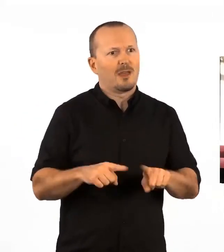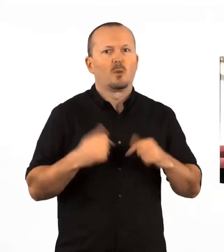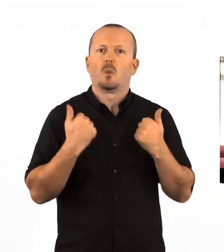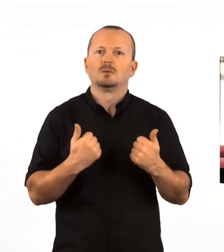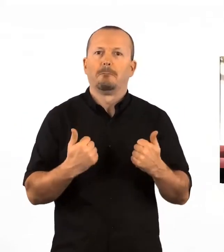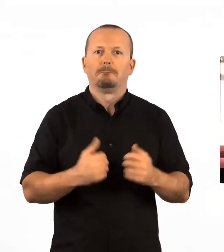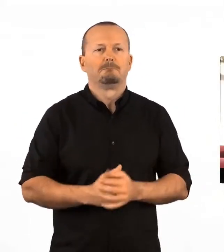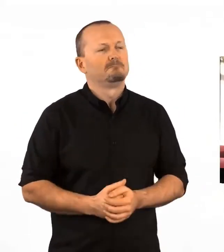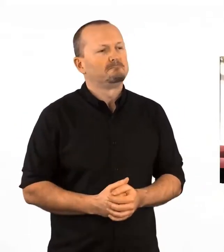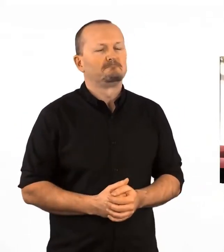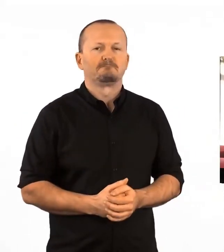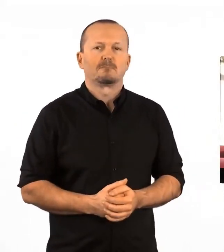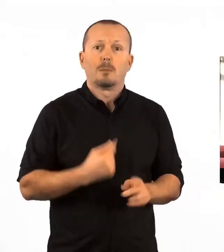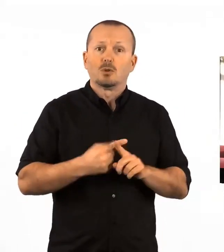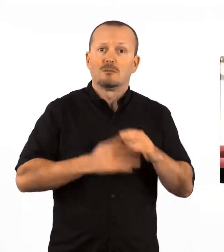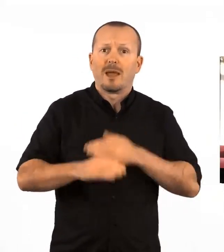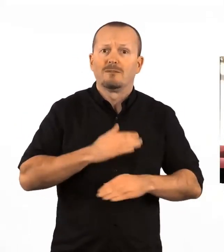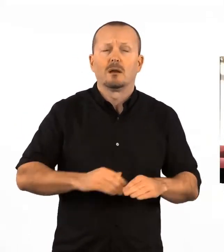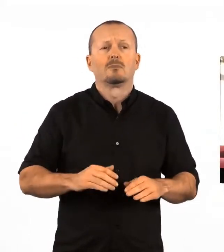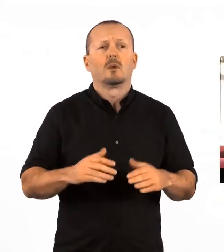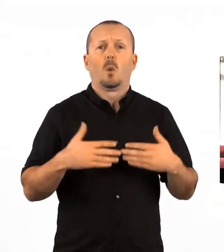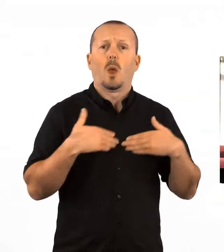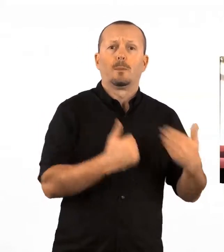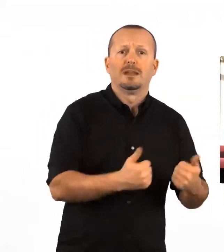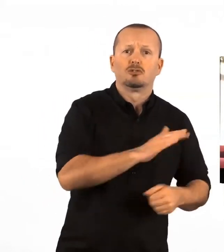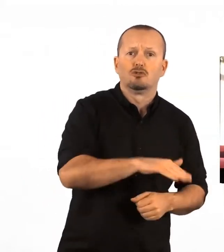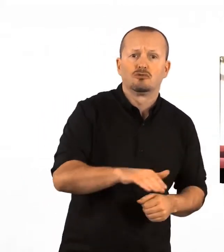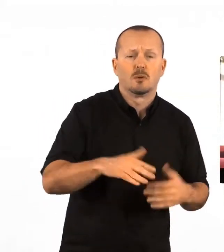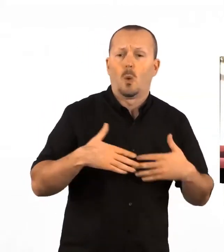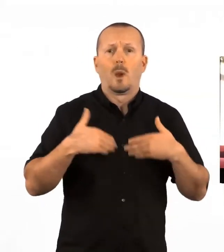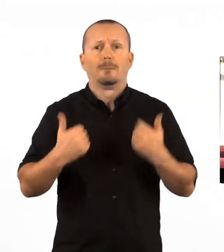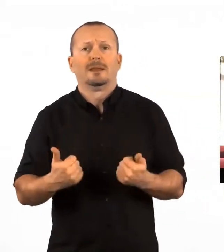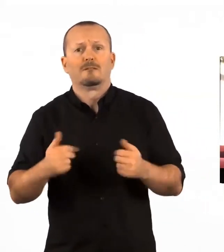Brian: Positive behaviour, well being for kids, well being for families. I mean it’s